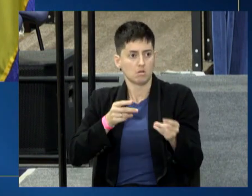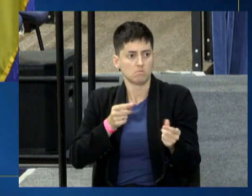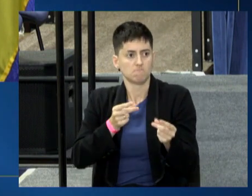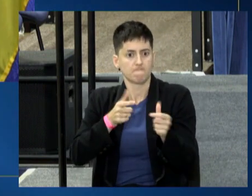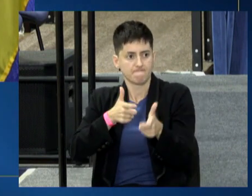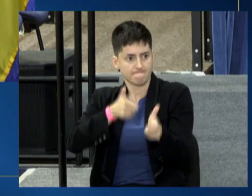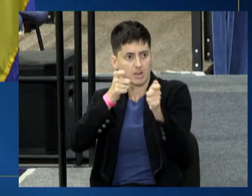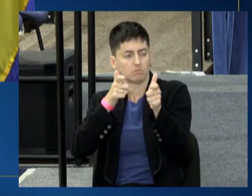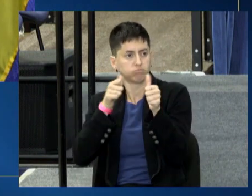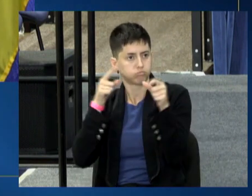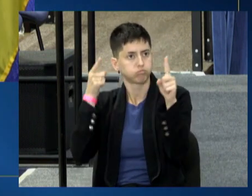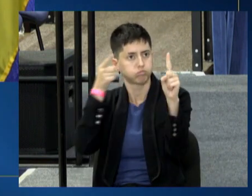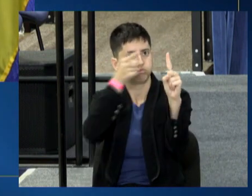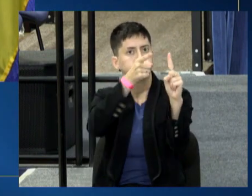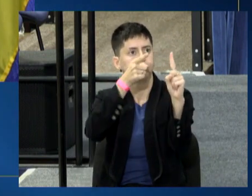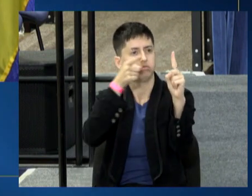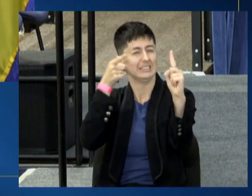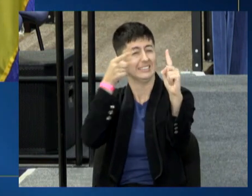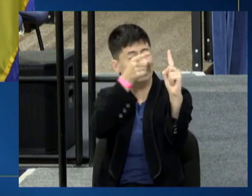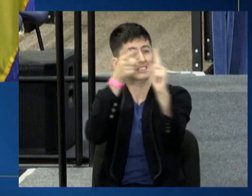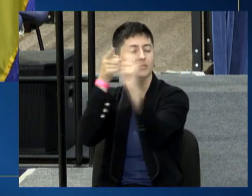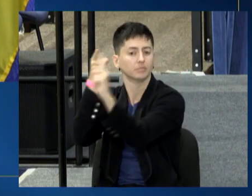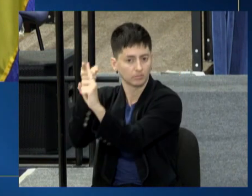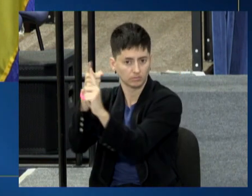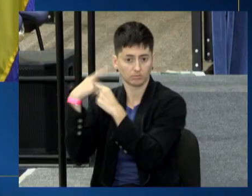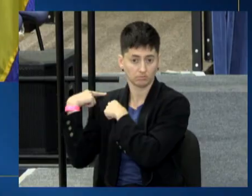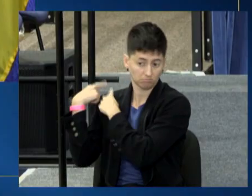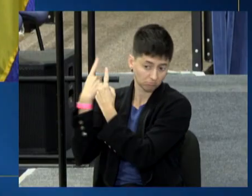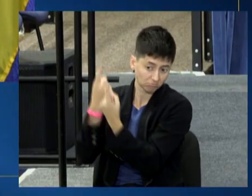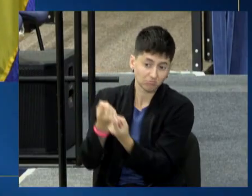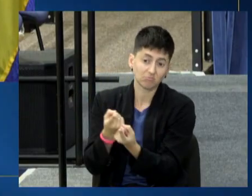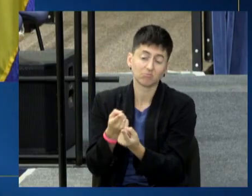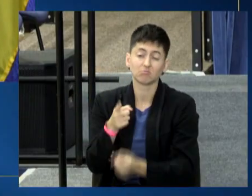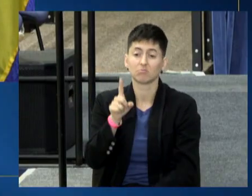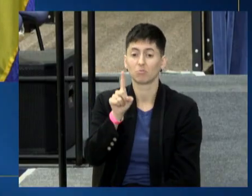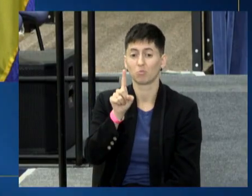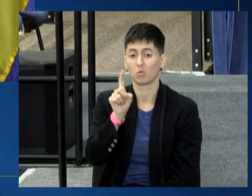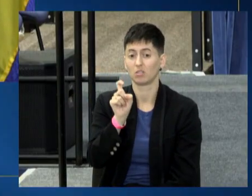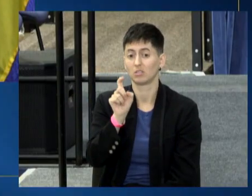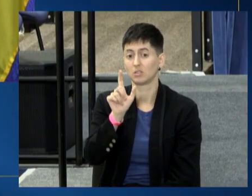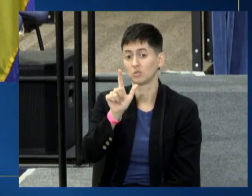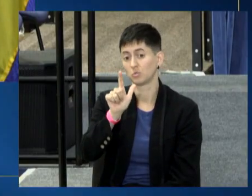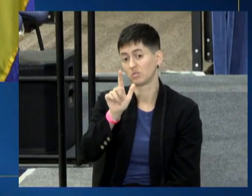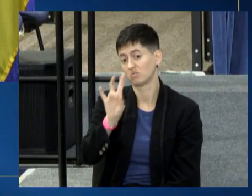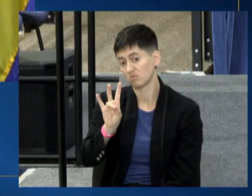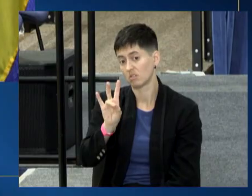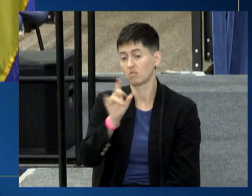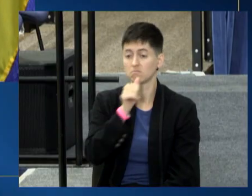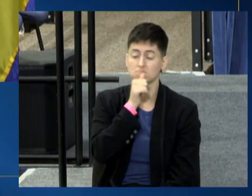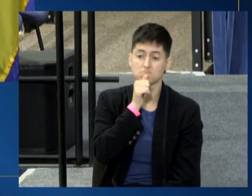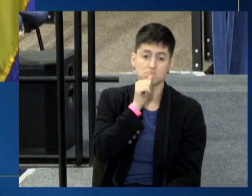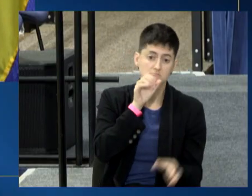So far, 170 private companies, non-profits, academic institutions, and patient groups have